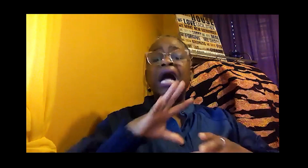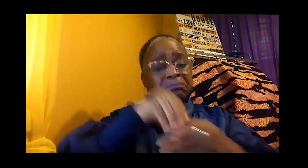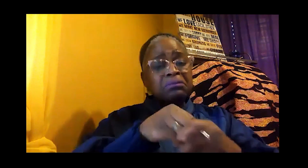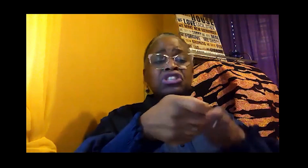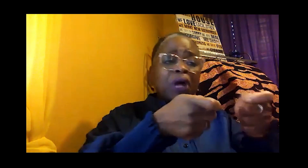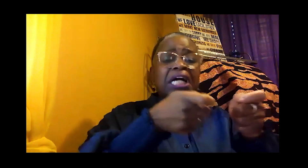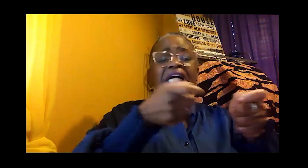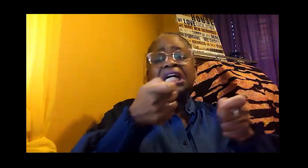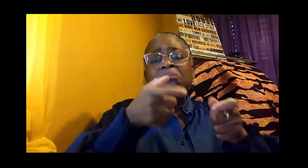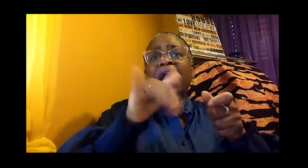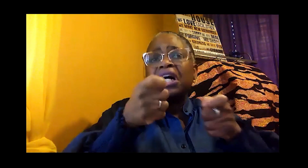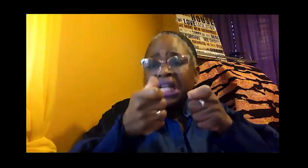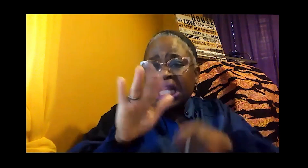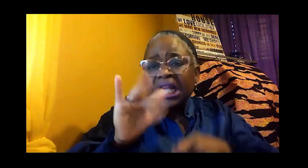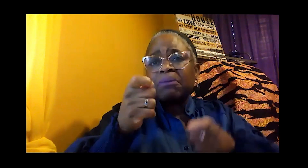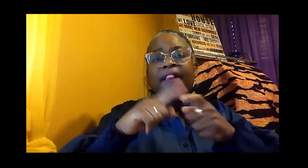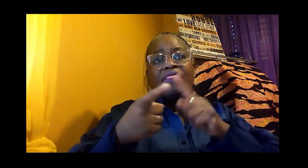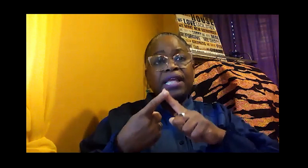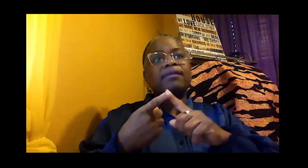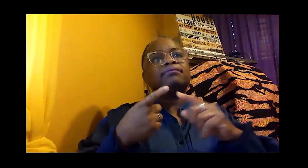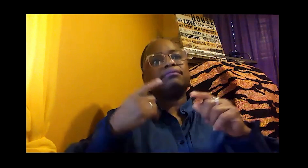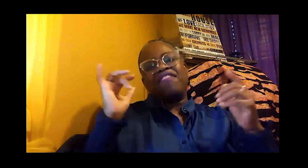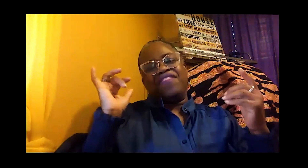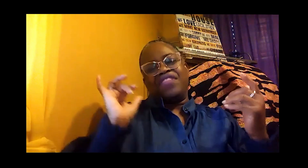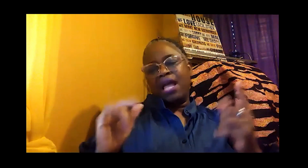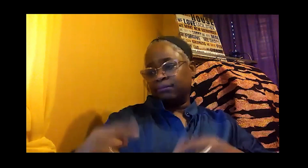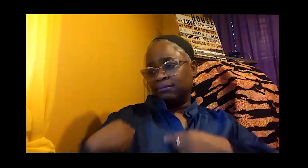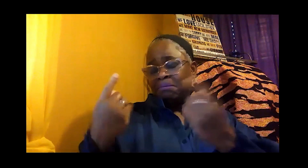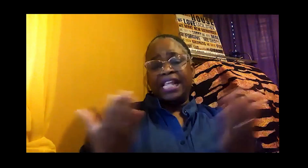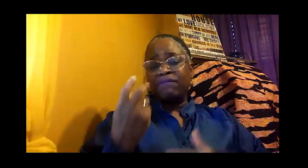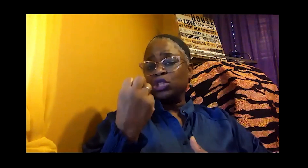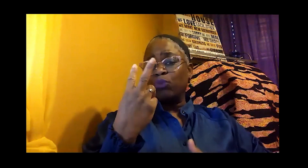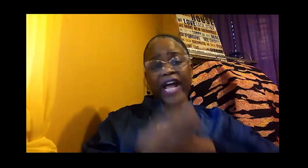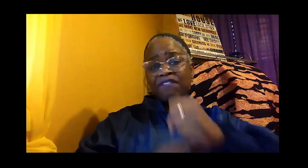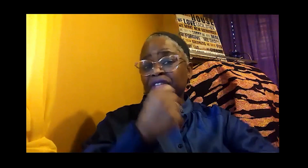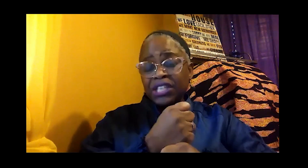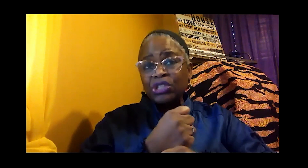I continued working and directing in the arts, and have now been here in DC for over 12 years.